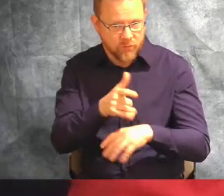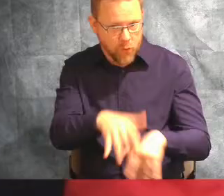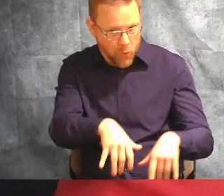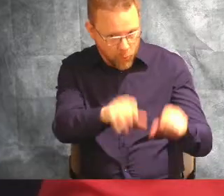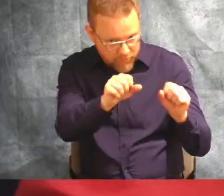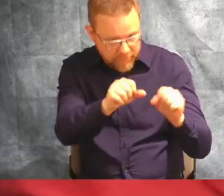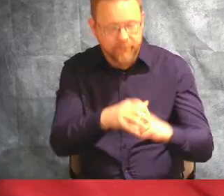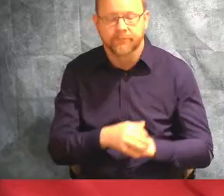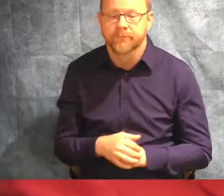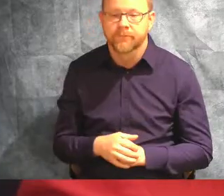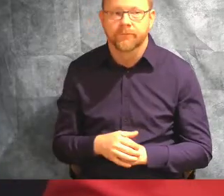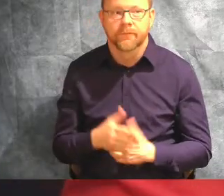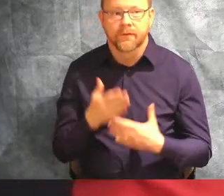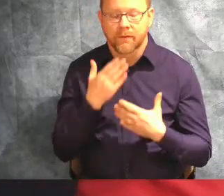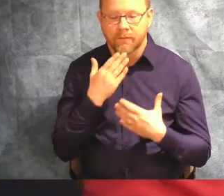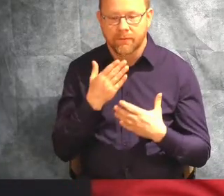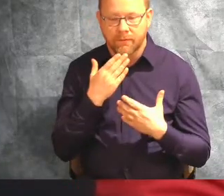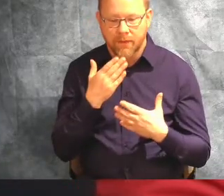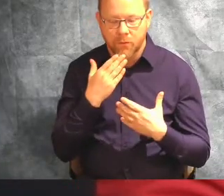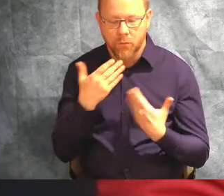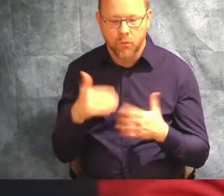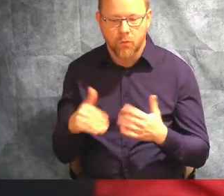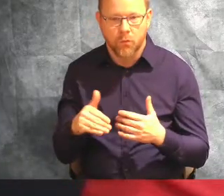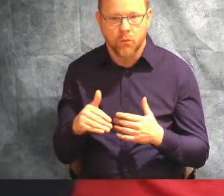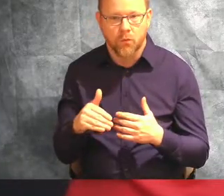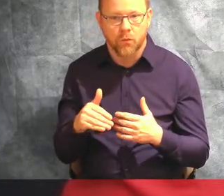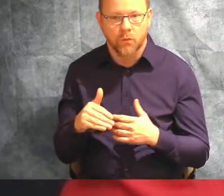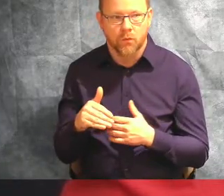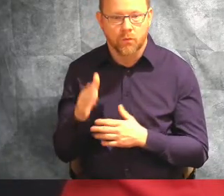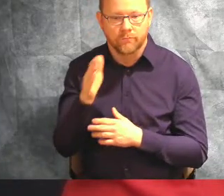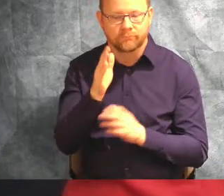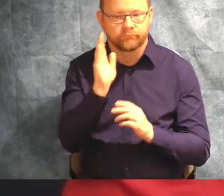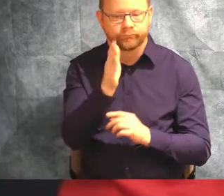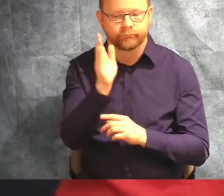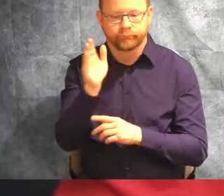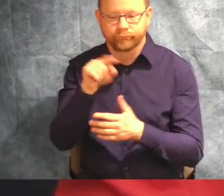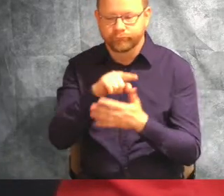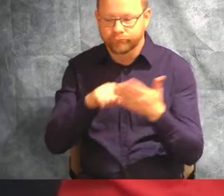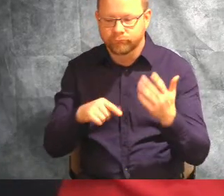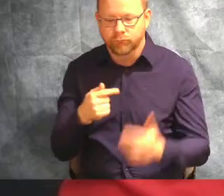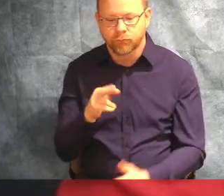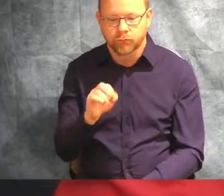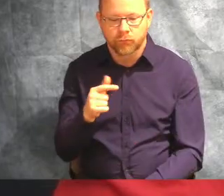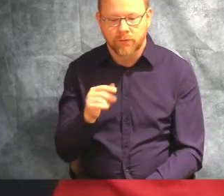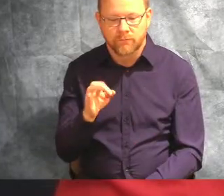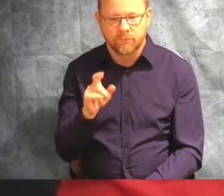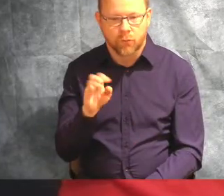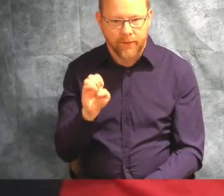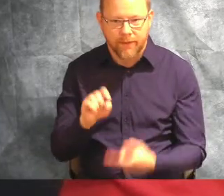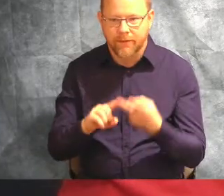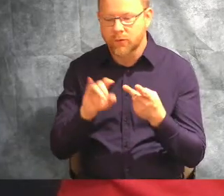I want to thank a special thanks to presentations that were made by Greg Forte, Jill Williams, Laura